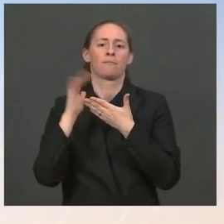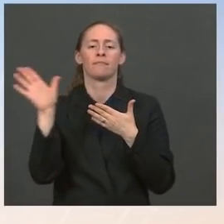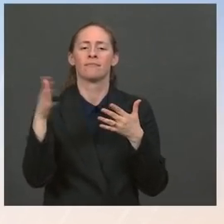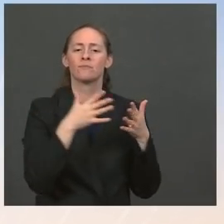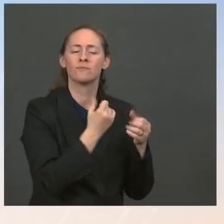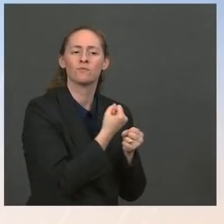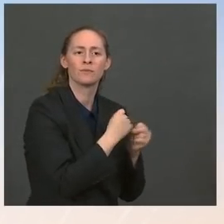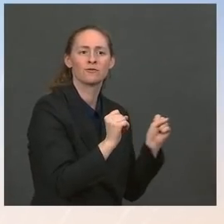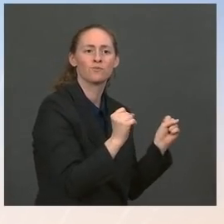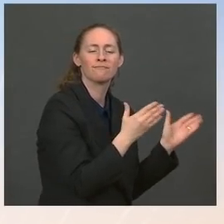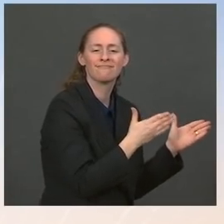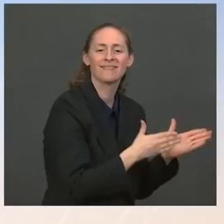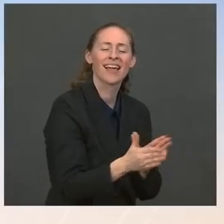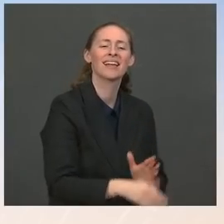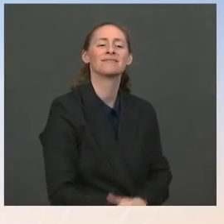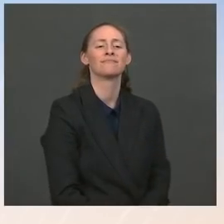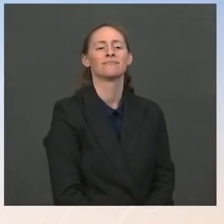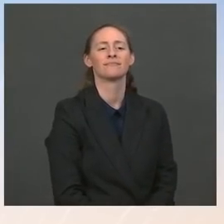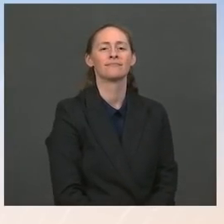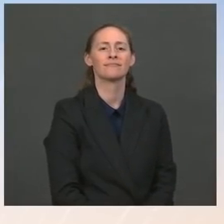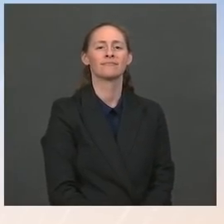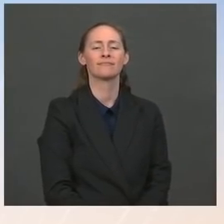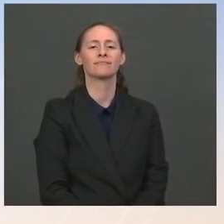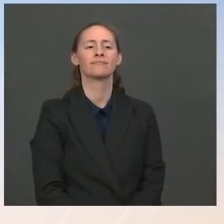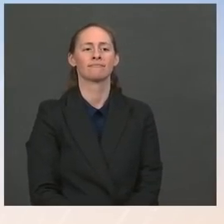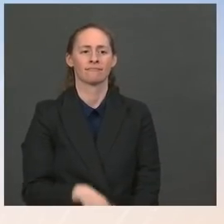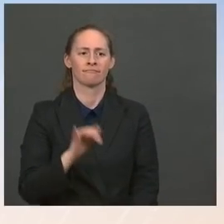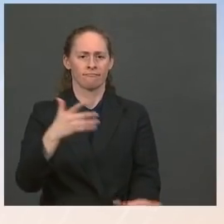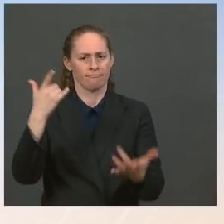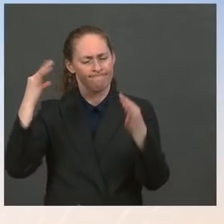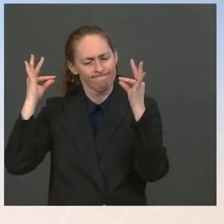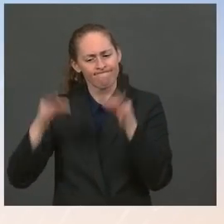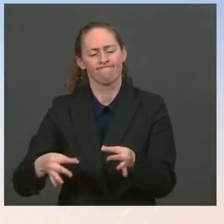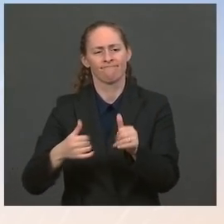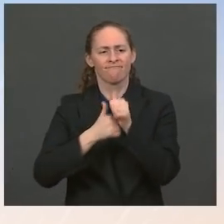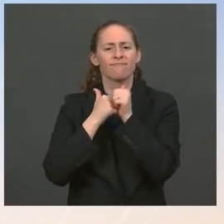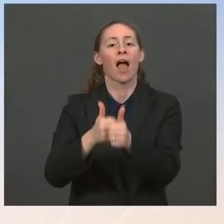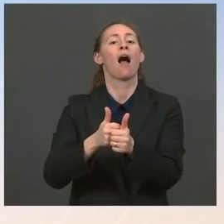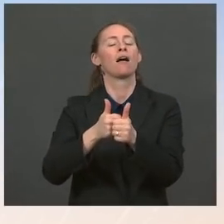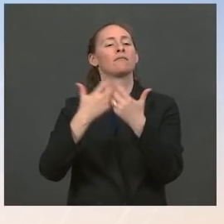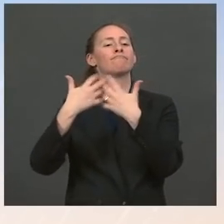the decision that the President took to make that happen, and also getting people vaccinated.